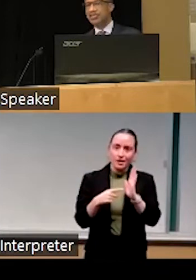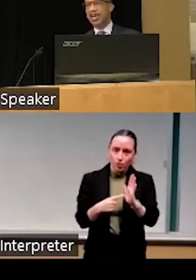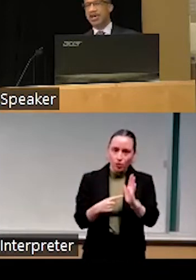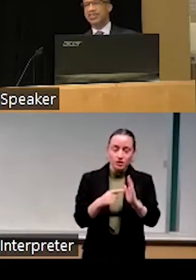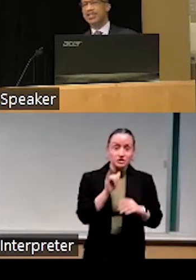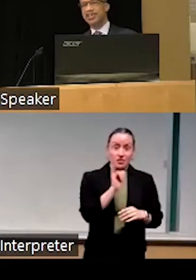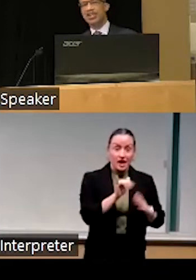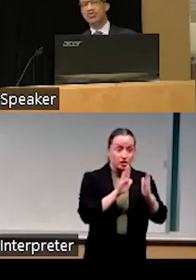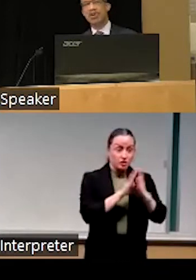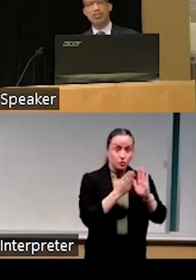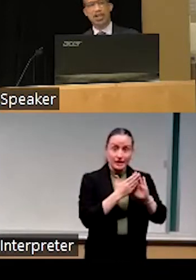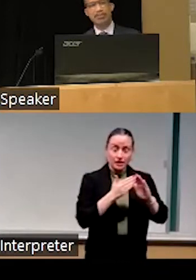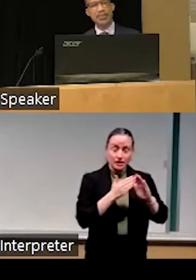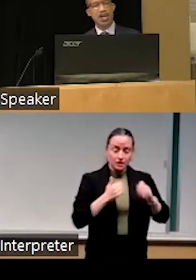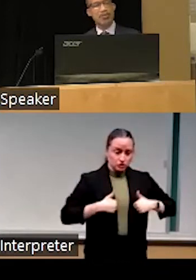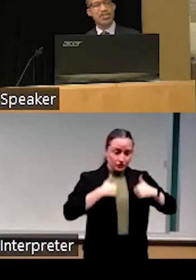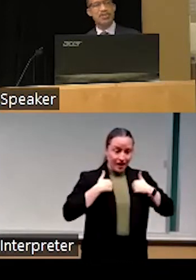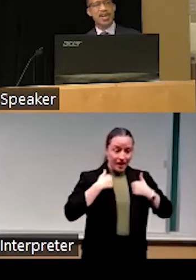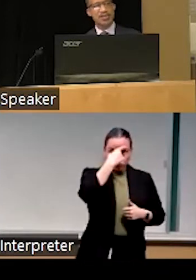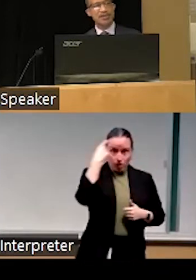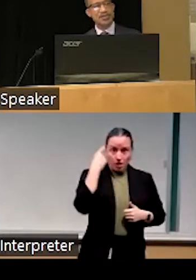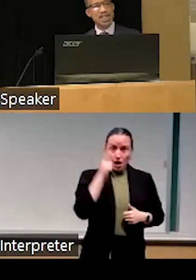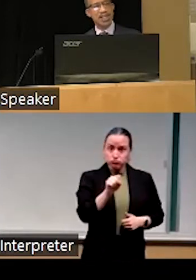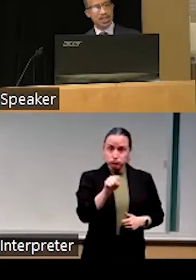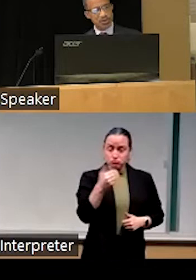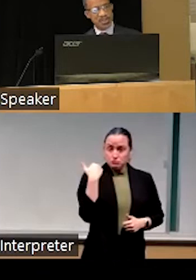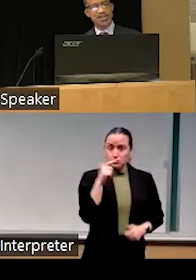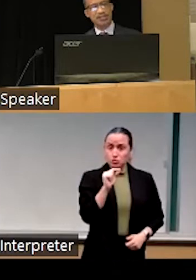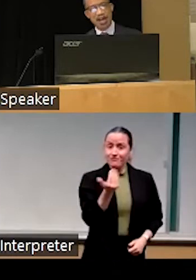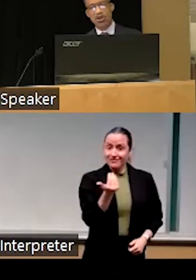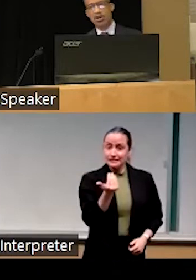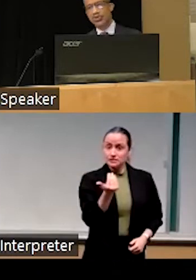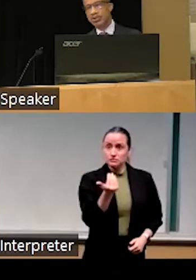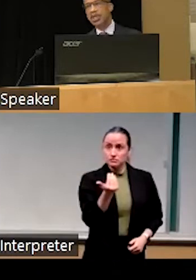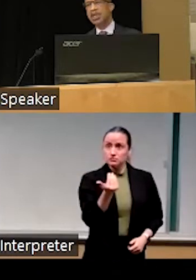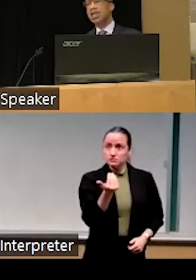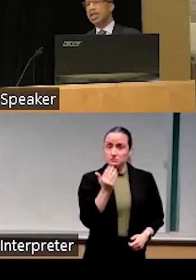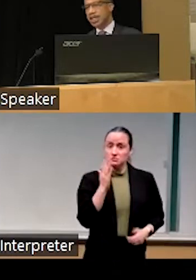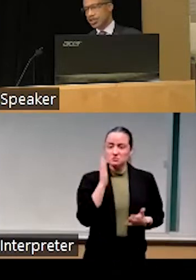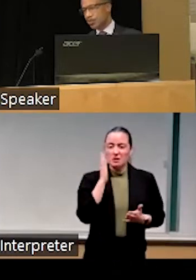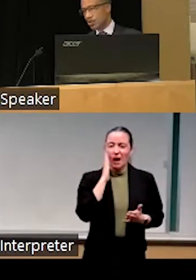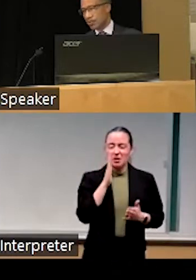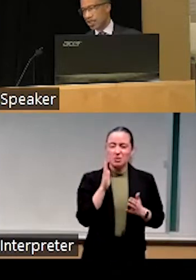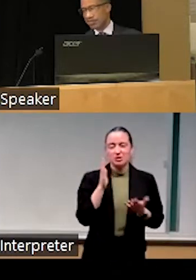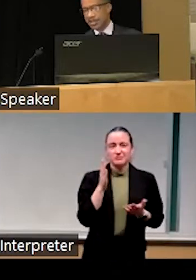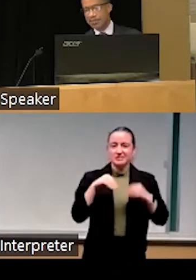survived a significant trauma in 2015 to give you a sense of how culture can support recovery